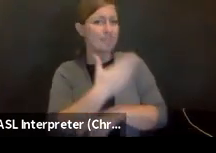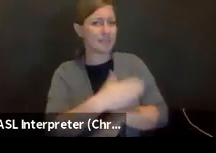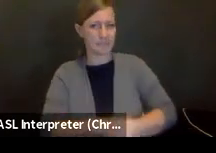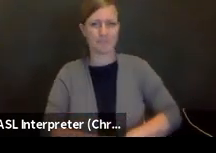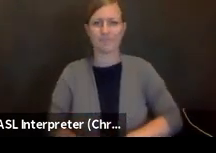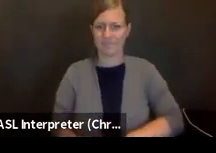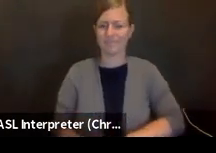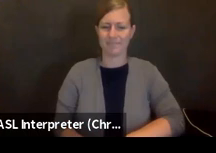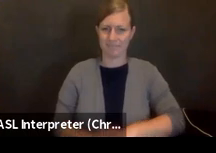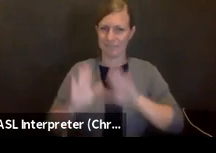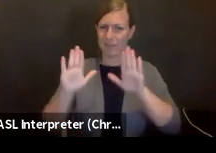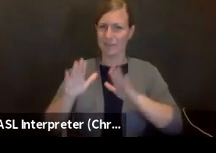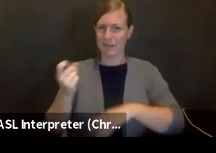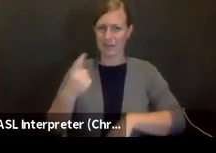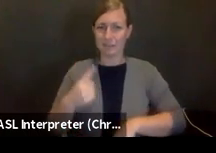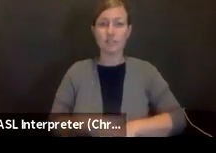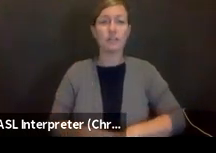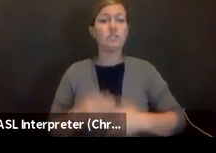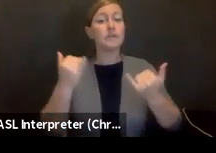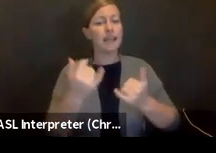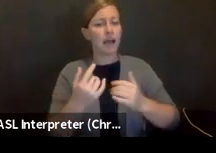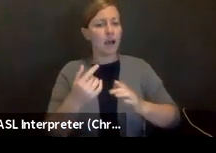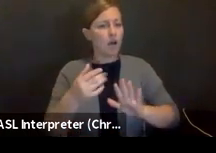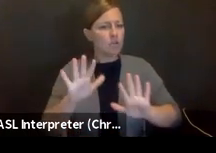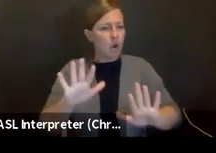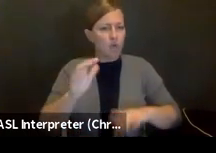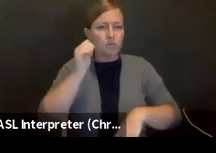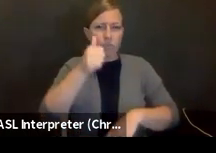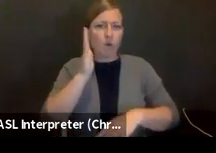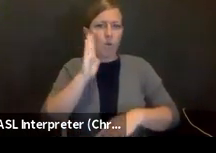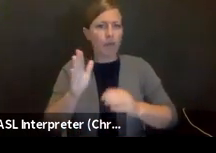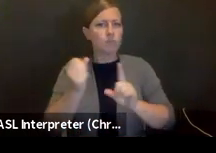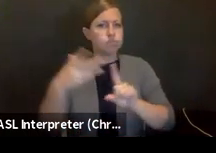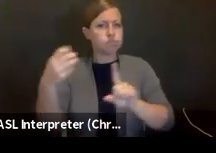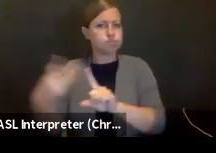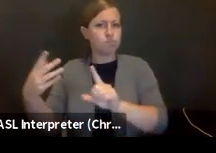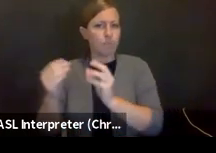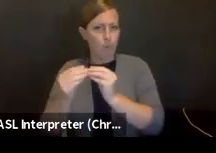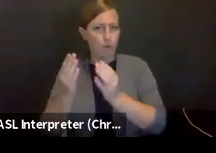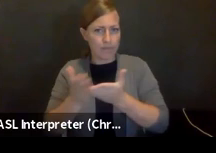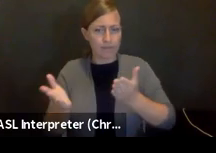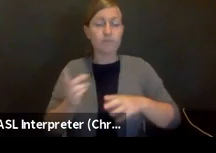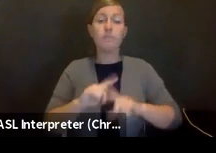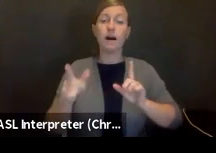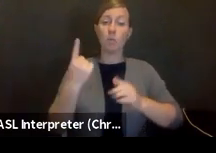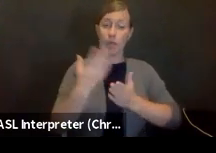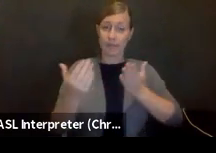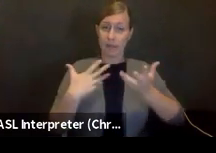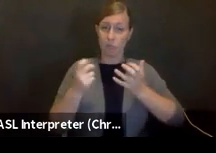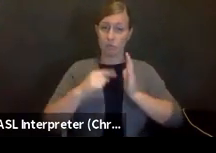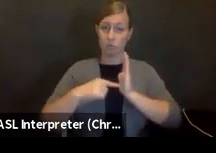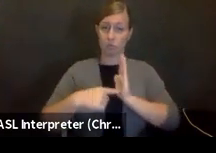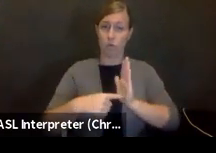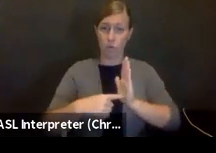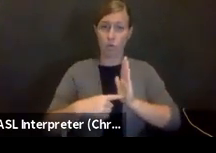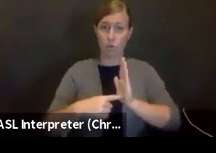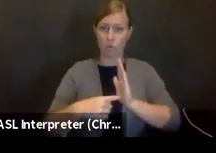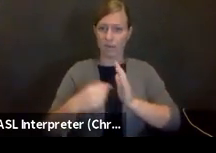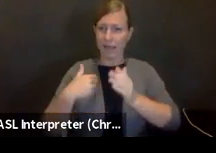ESD 189 - Amy Colburn: Okay, so we'll kind of come back to some of this tomorrow. One other thing I wanted to just point out before it's. We just have a few minutes left.